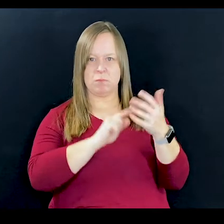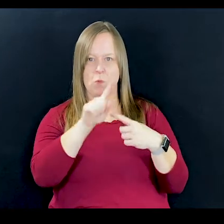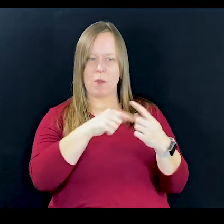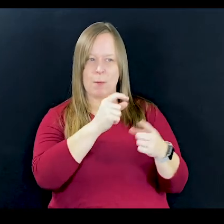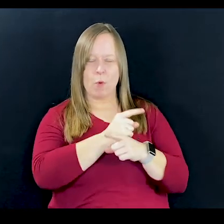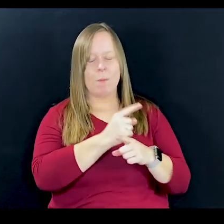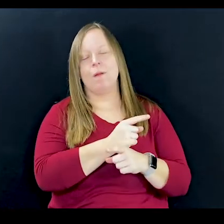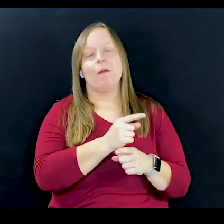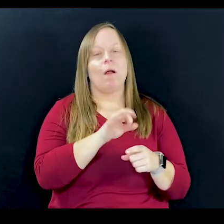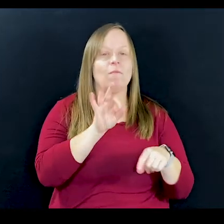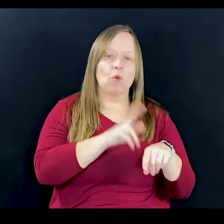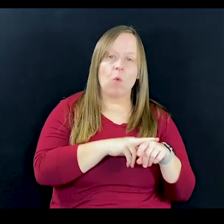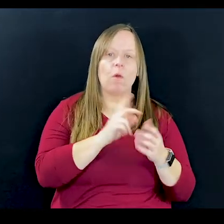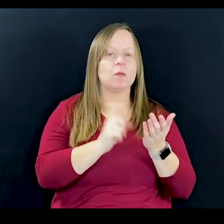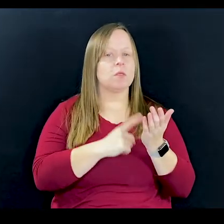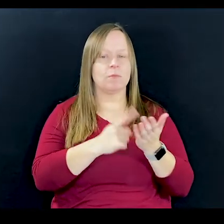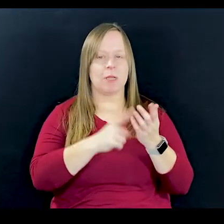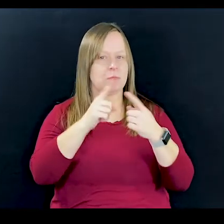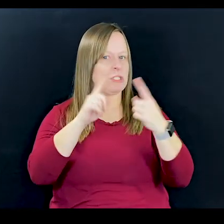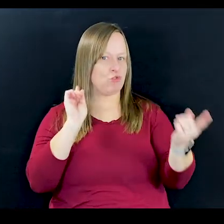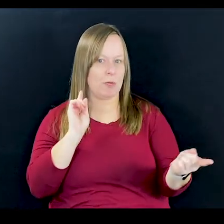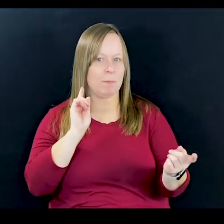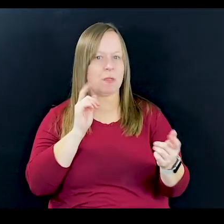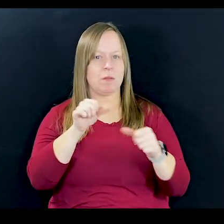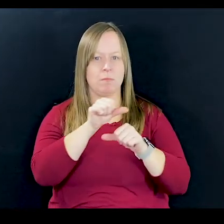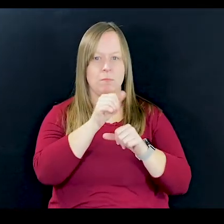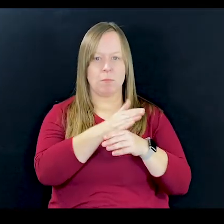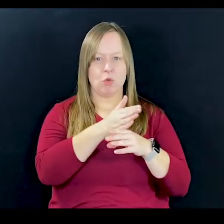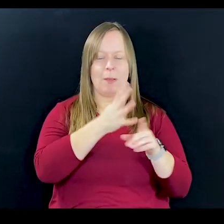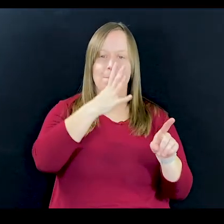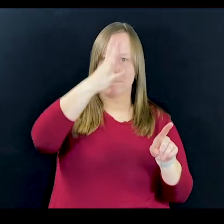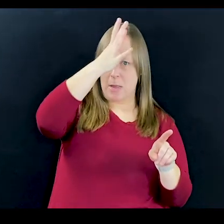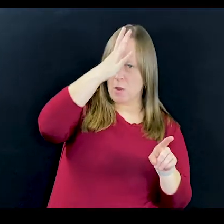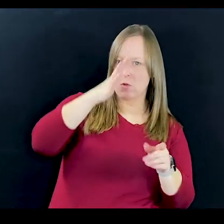appropriate , but of course there are sometimes disagreements between parents